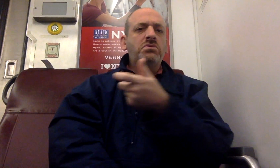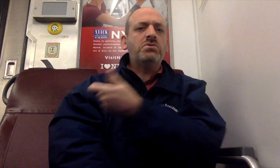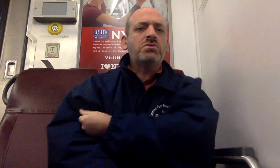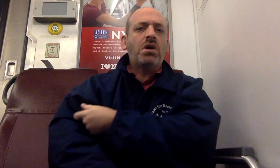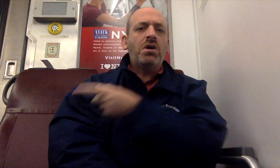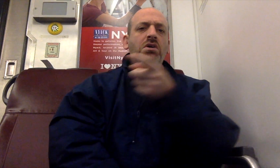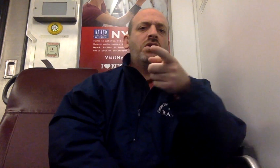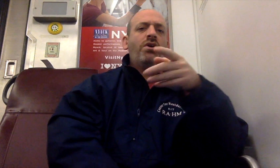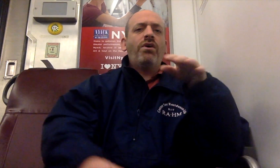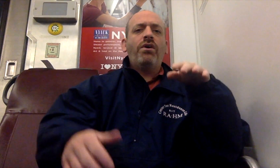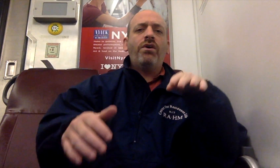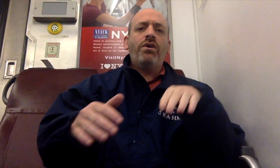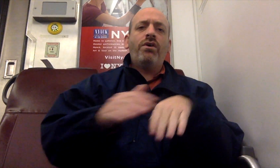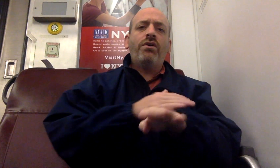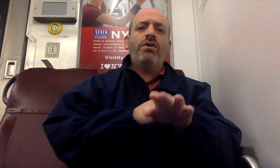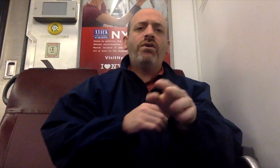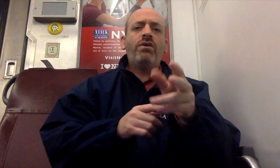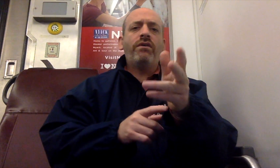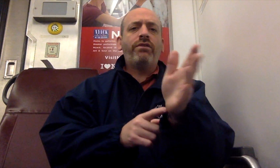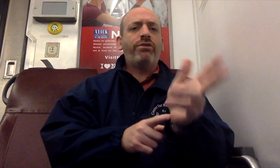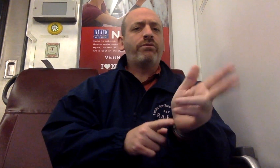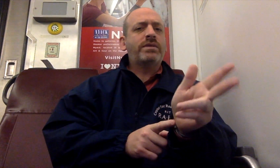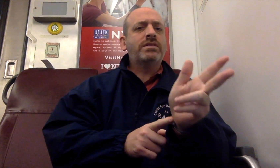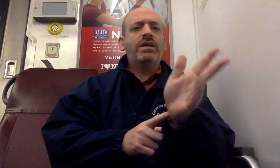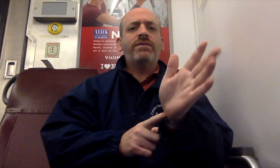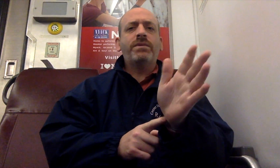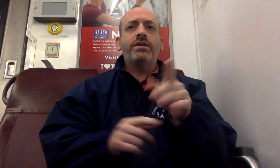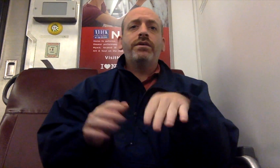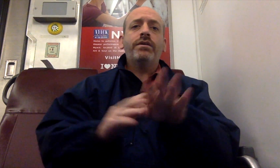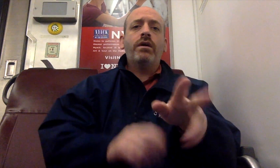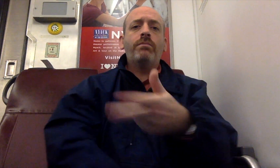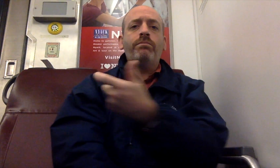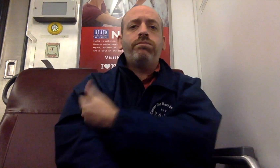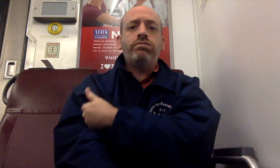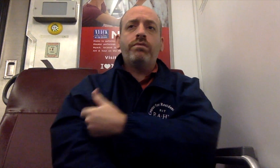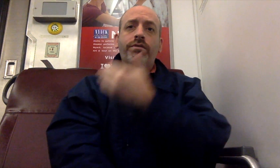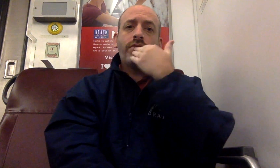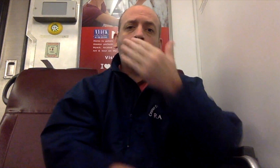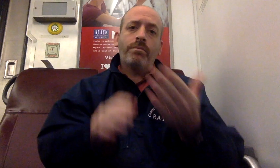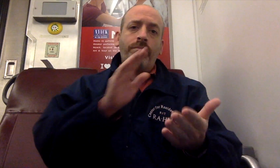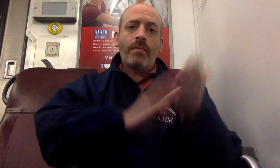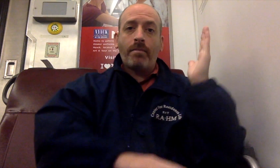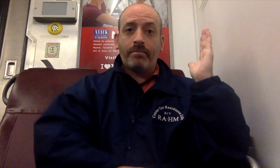You are quite familiar with what's involved in having a flu shot. It takes you about 3-5 minutes to get a flu shot as you walk in the office and leave.